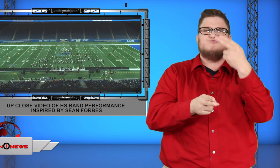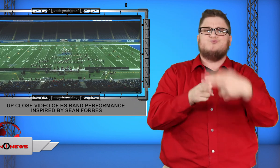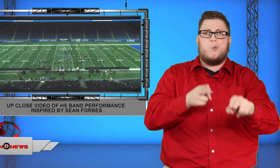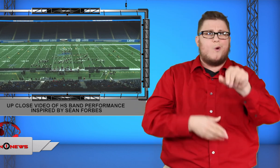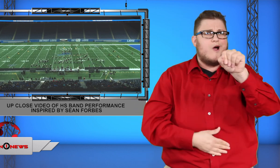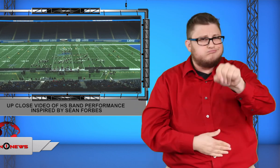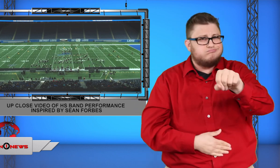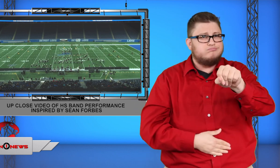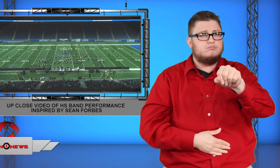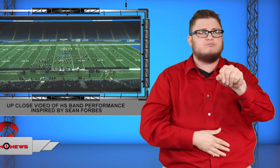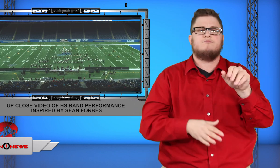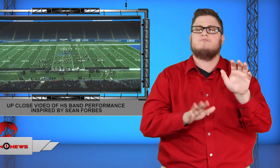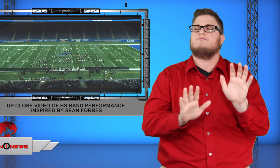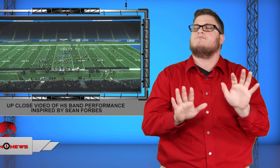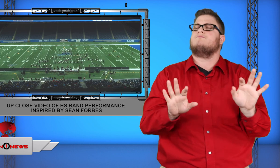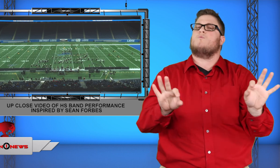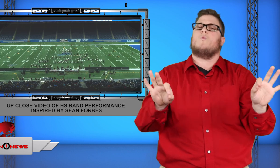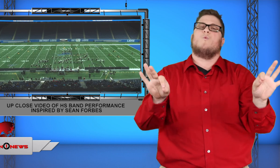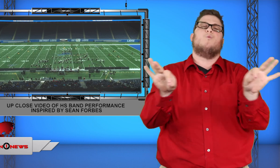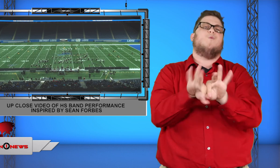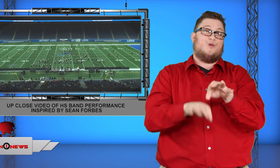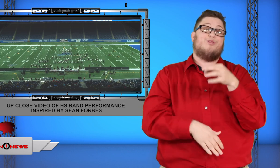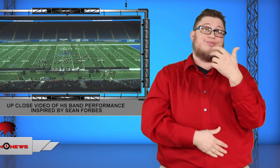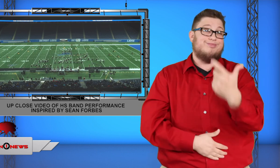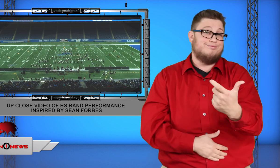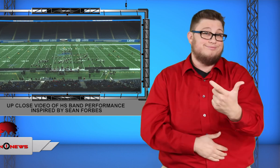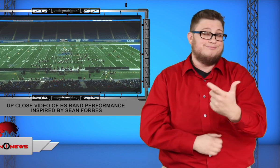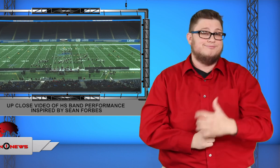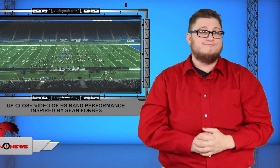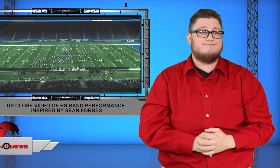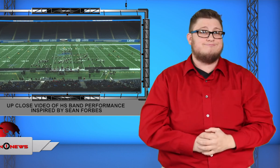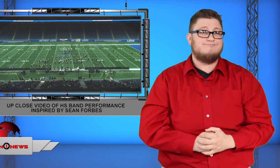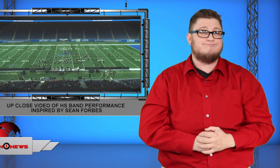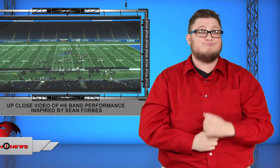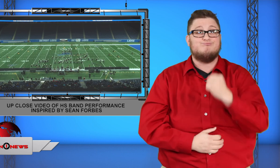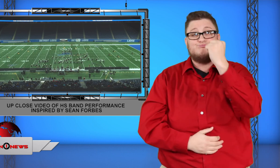Again it's short but it's worth checking out.